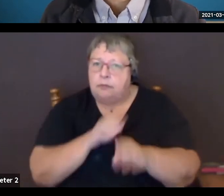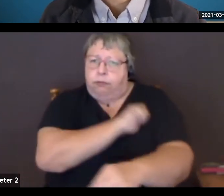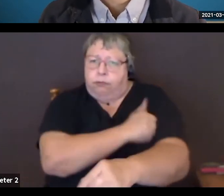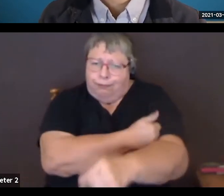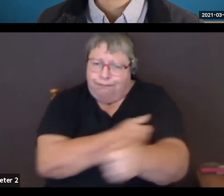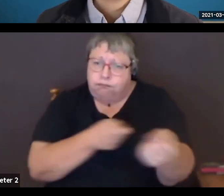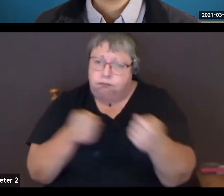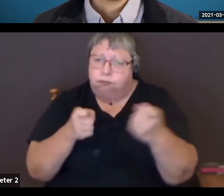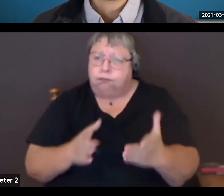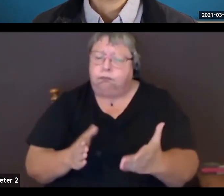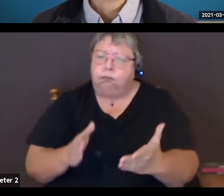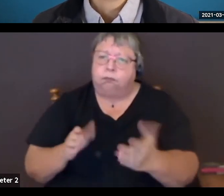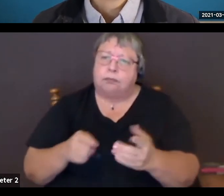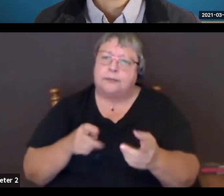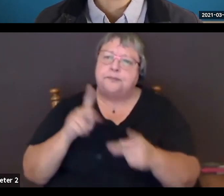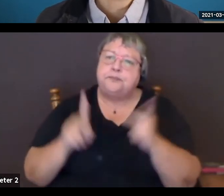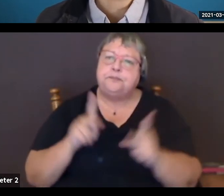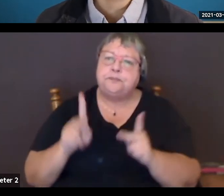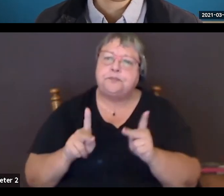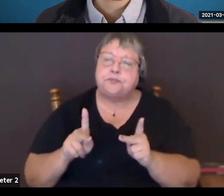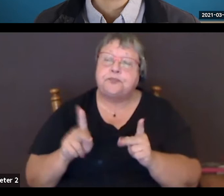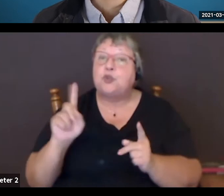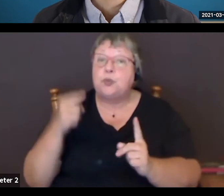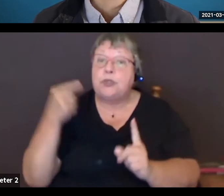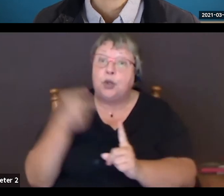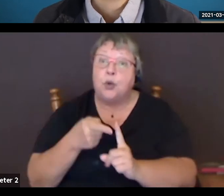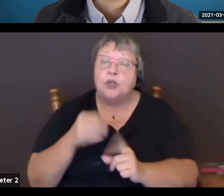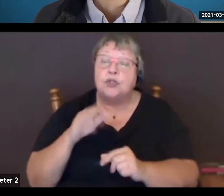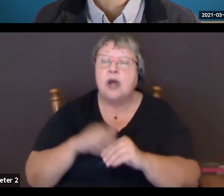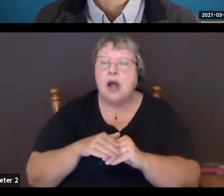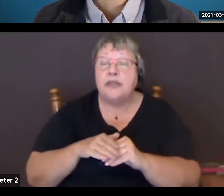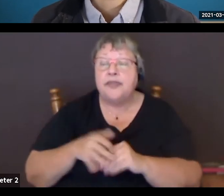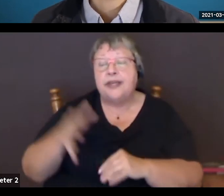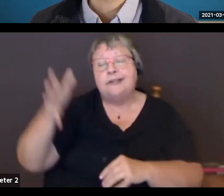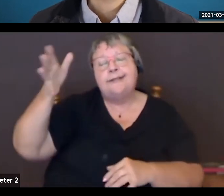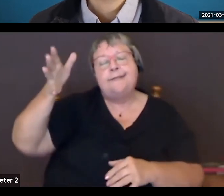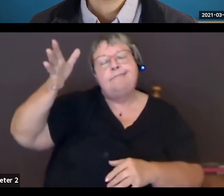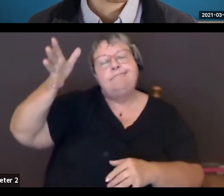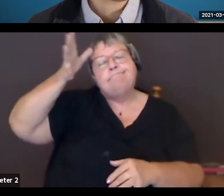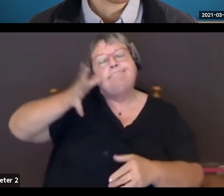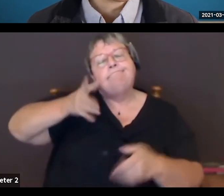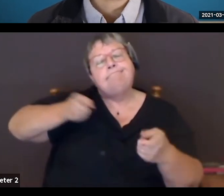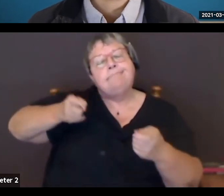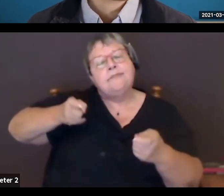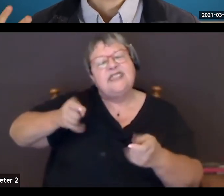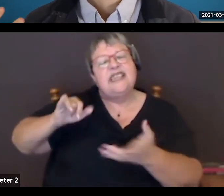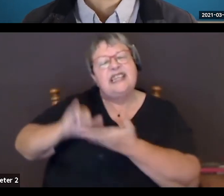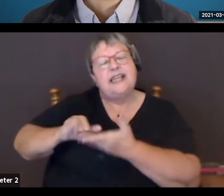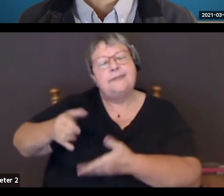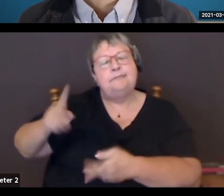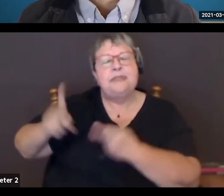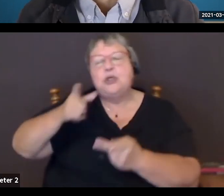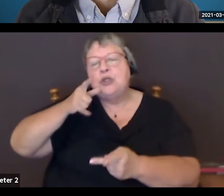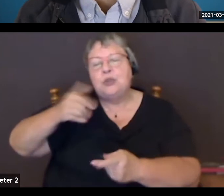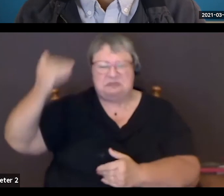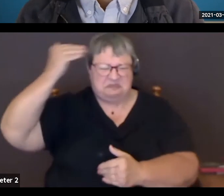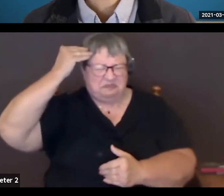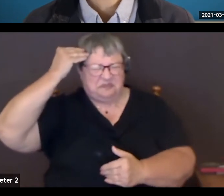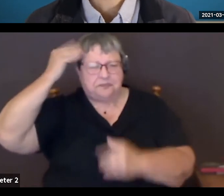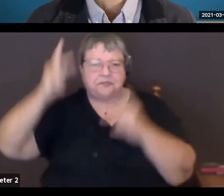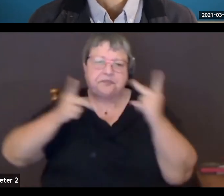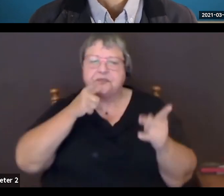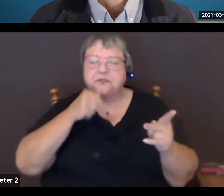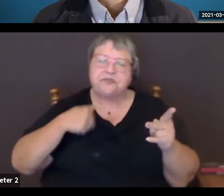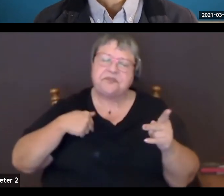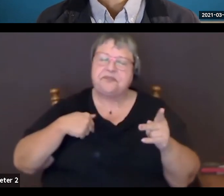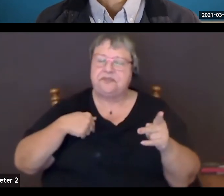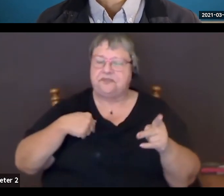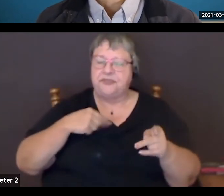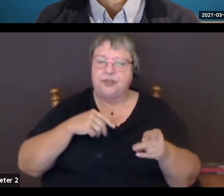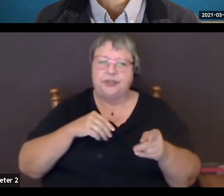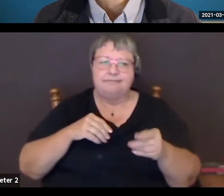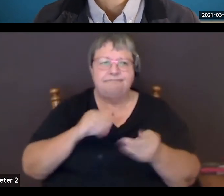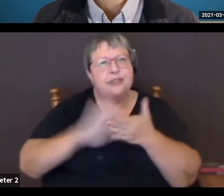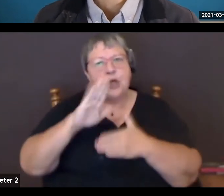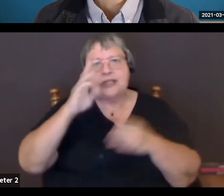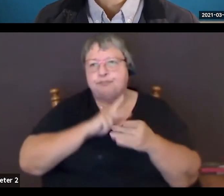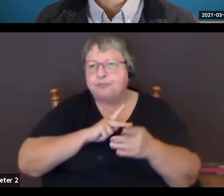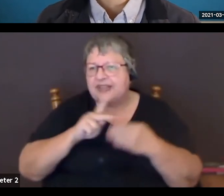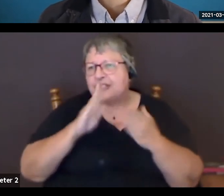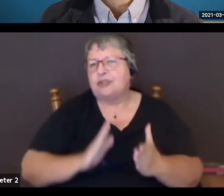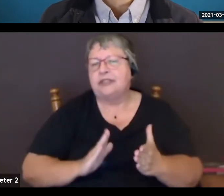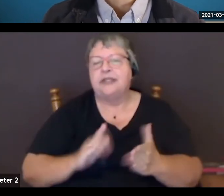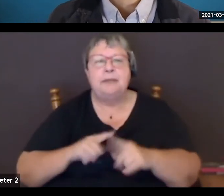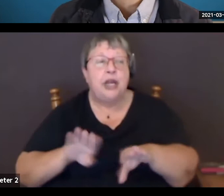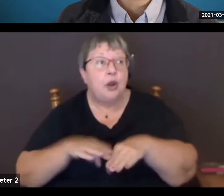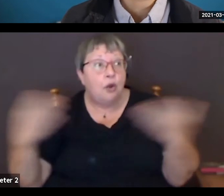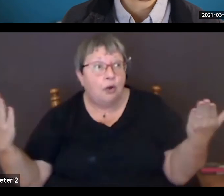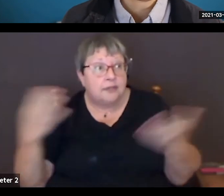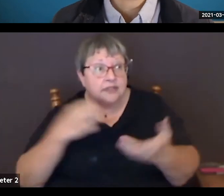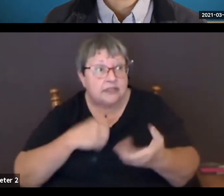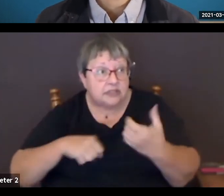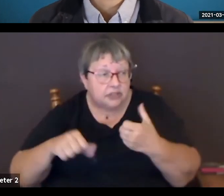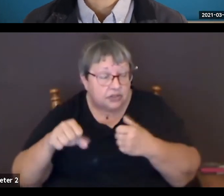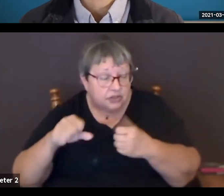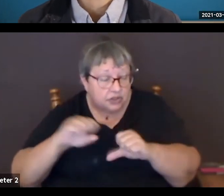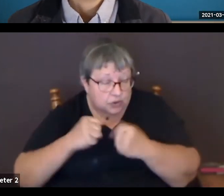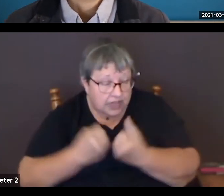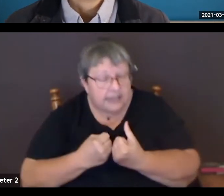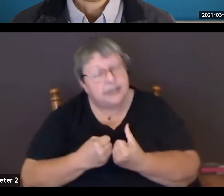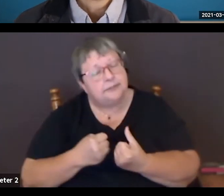public towards goals on the paternalistic principle that the learned should rule. People like, say, Cornell professors, but in open societies, the public is encouraged to evaluate and criticize government decisions.